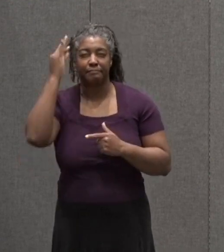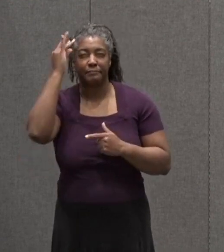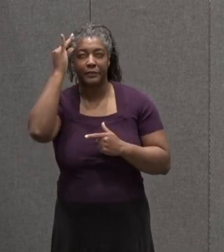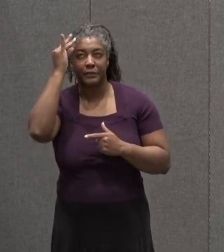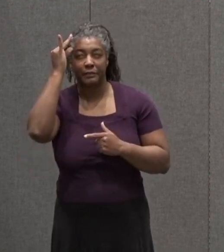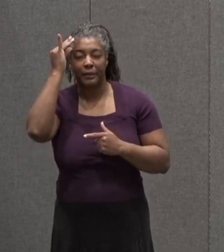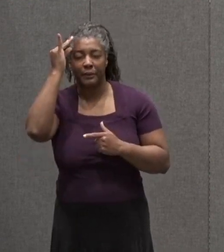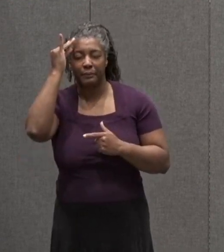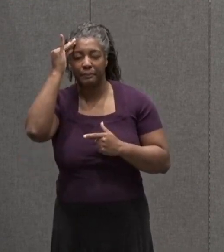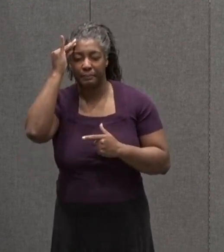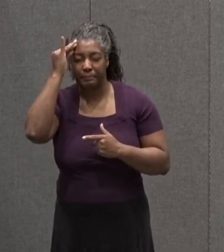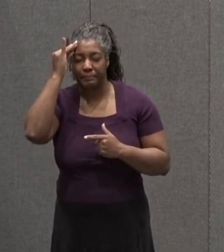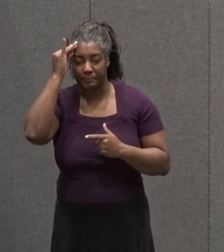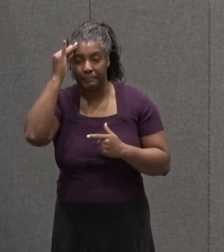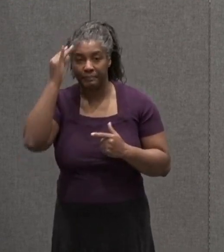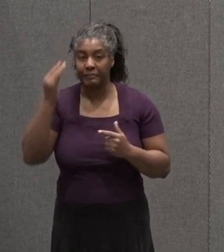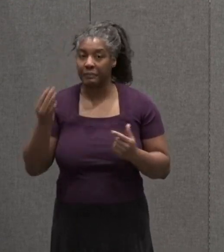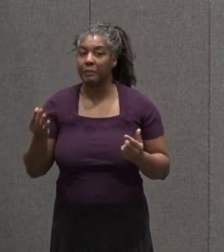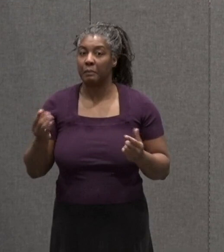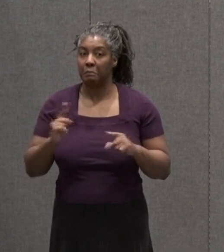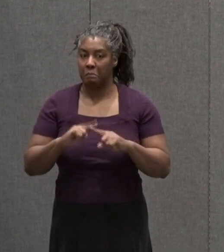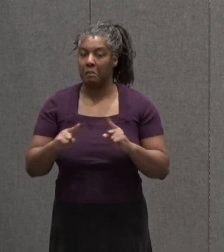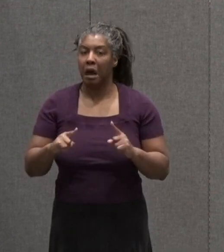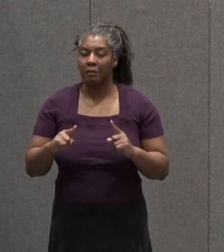Okay, repeat with me.